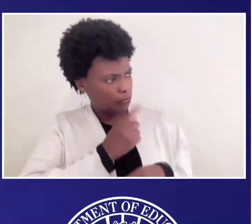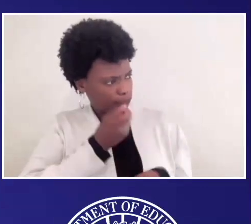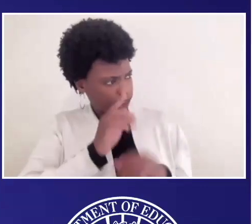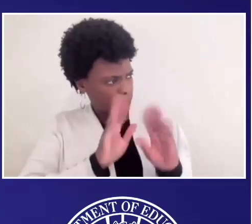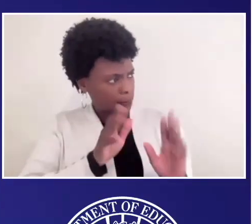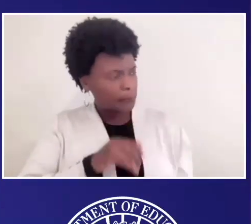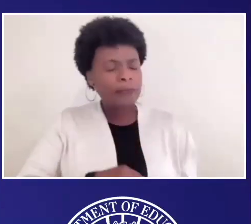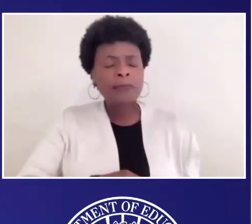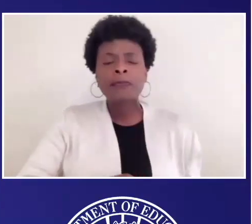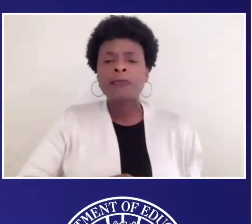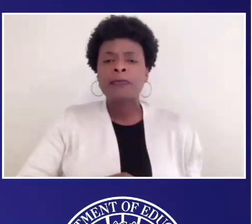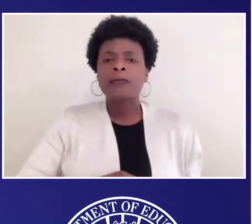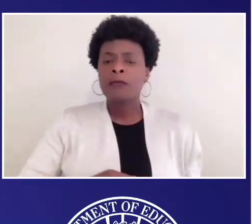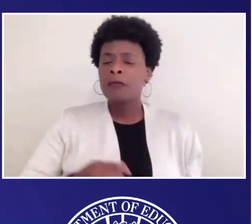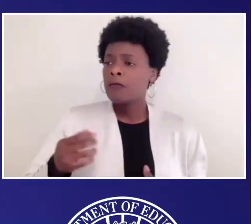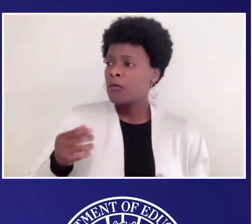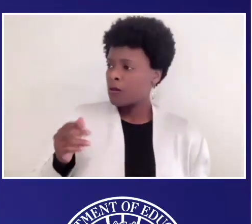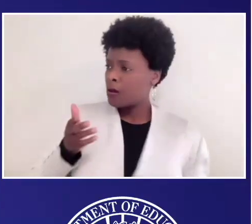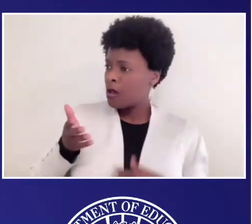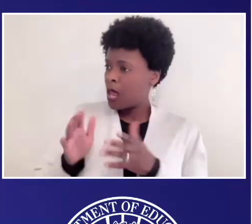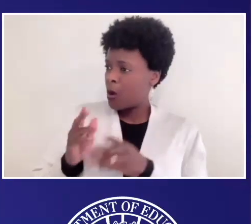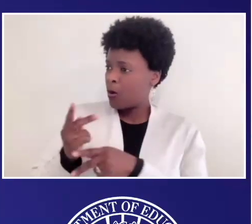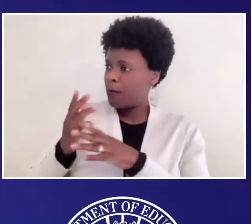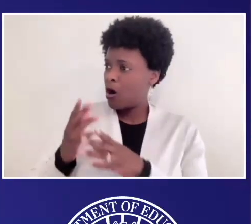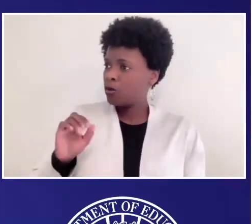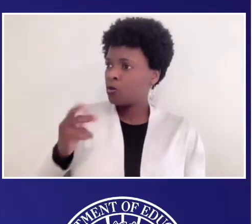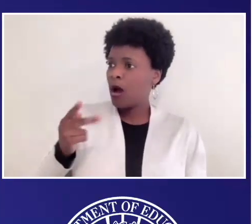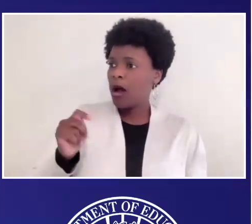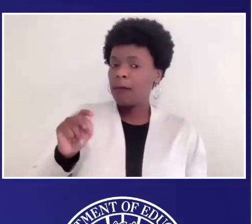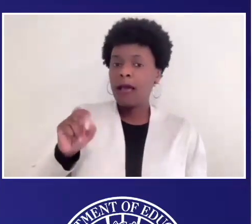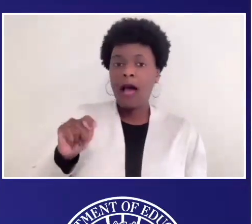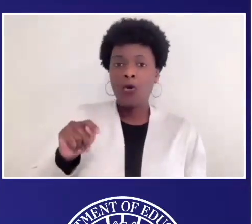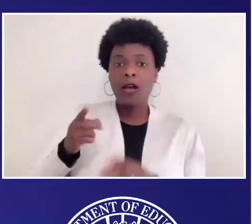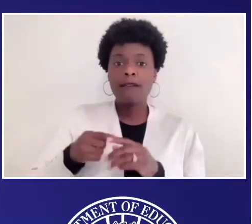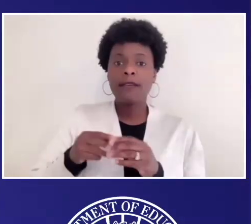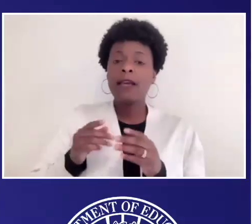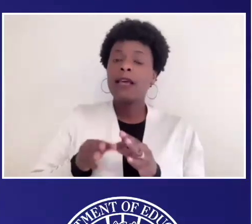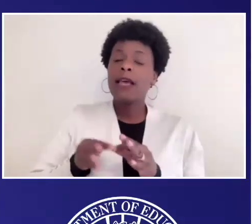All right. So allowing borrowers to opt out of advancing their due date. I think that may be a little bit further